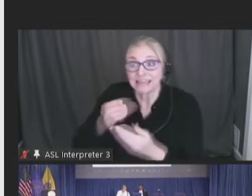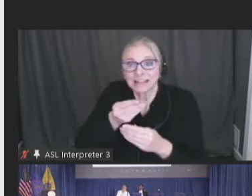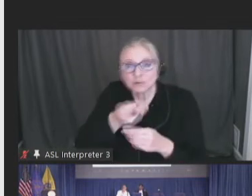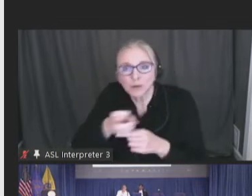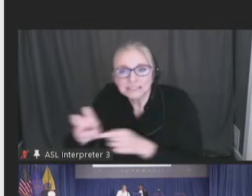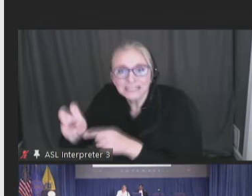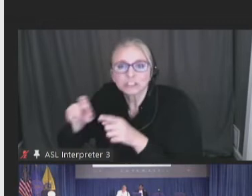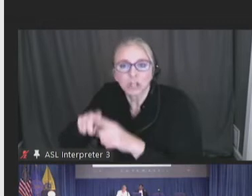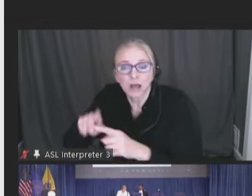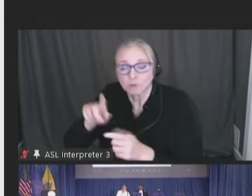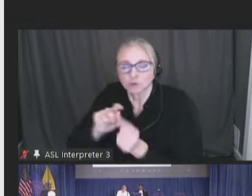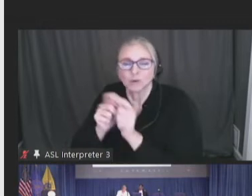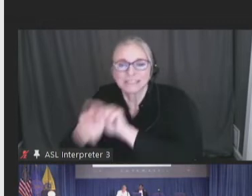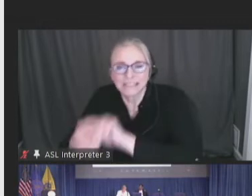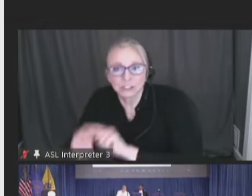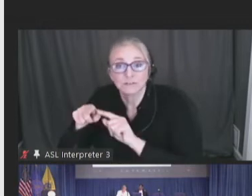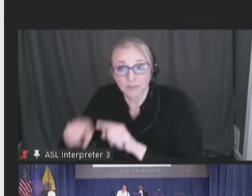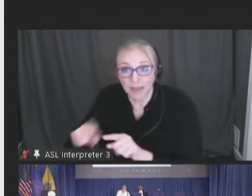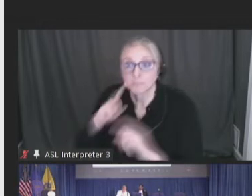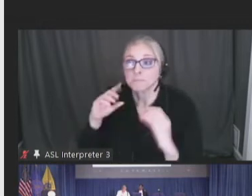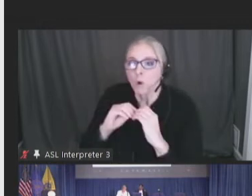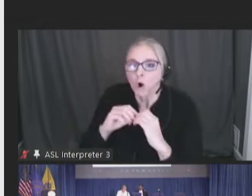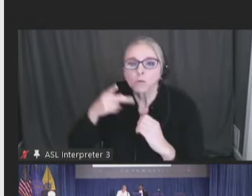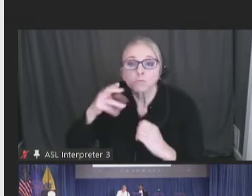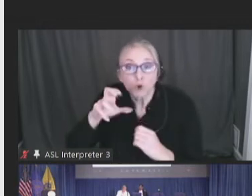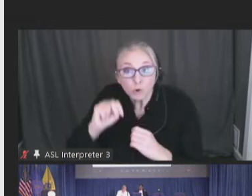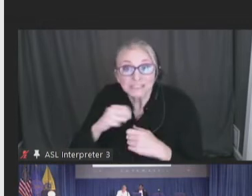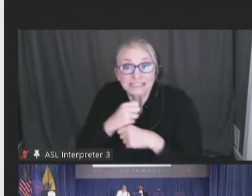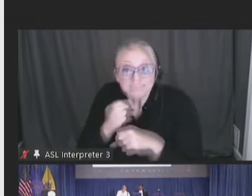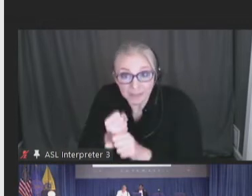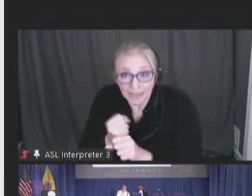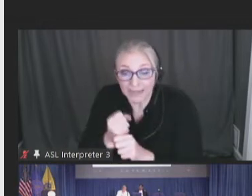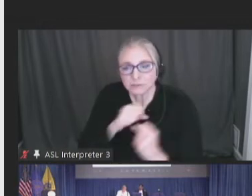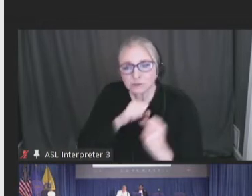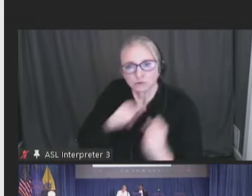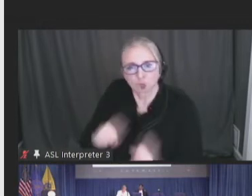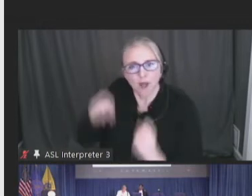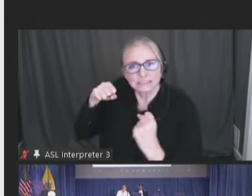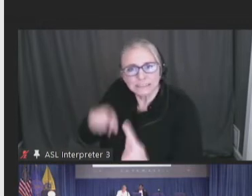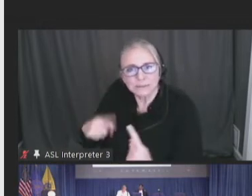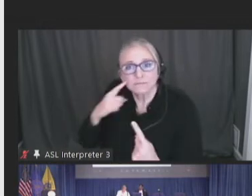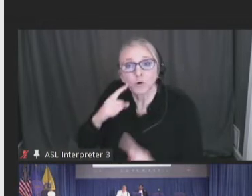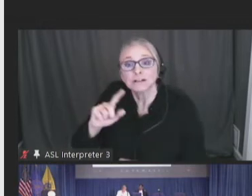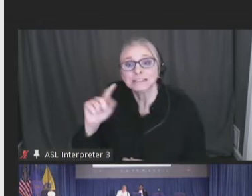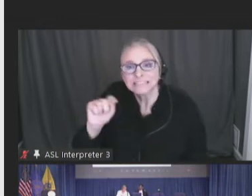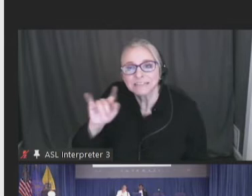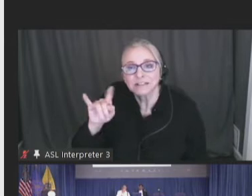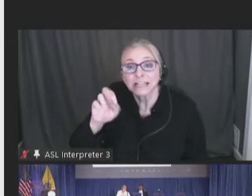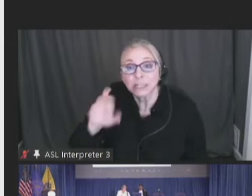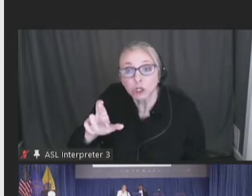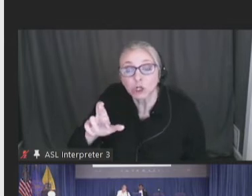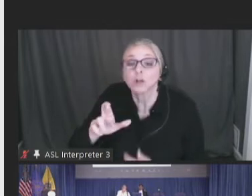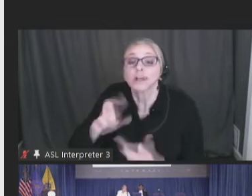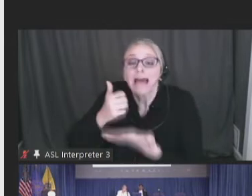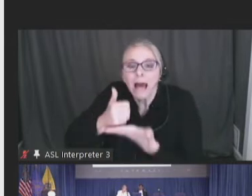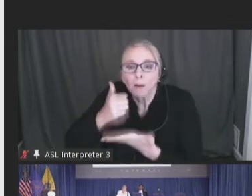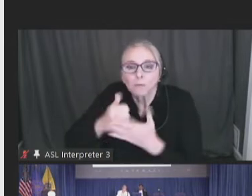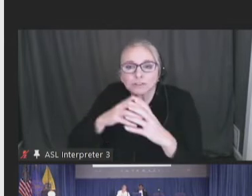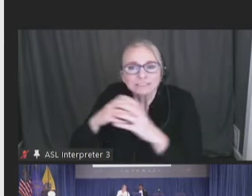so more protein is made. It's a strong stimulant for T follicular helper cells that help our B